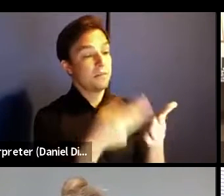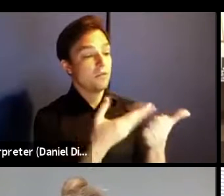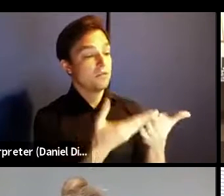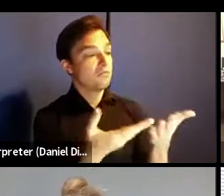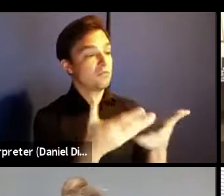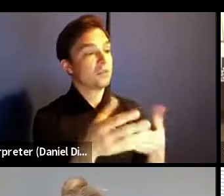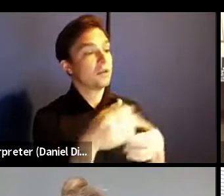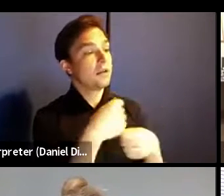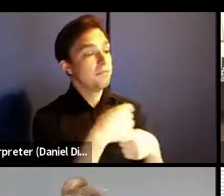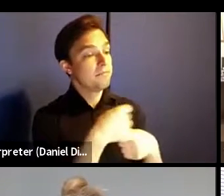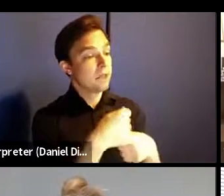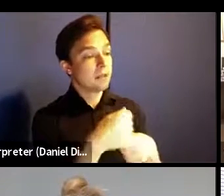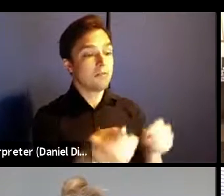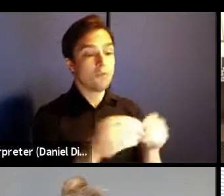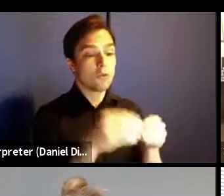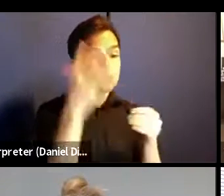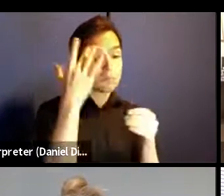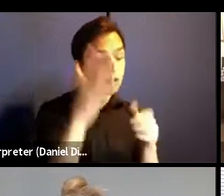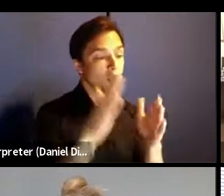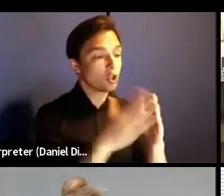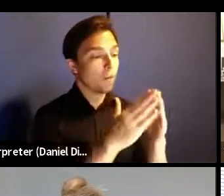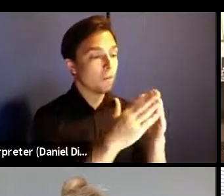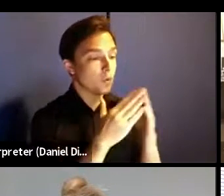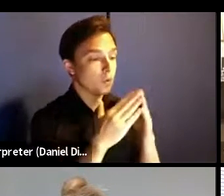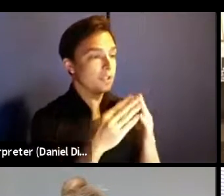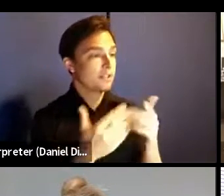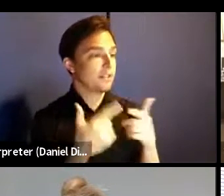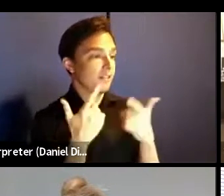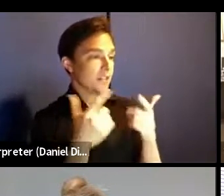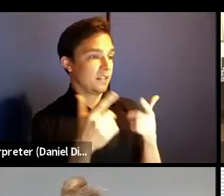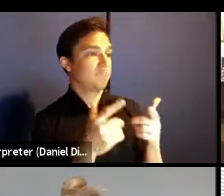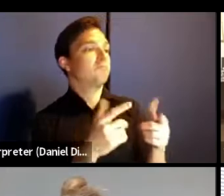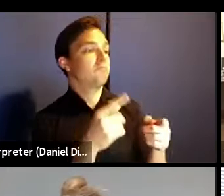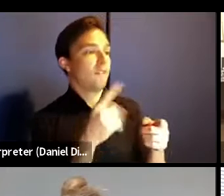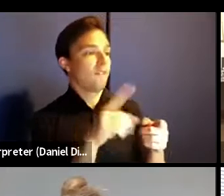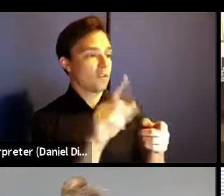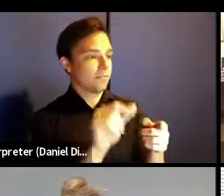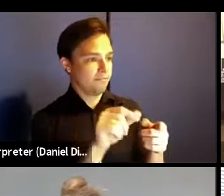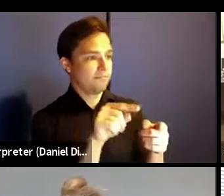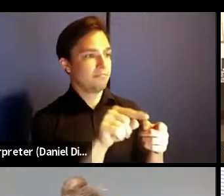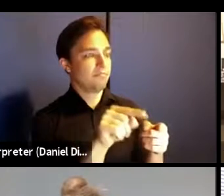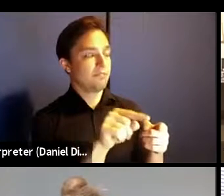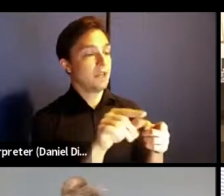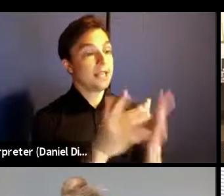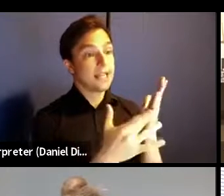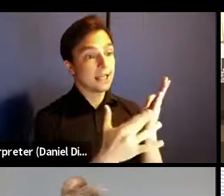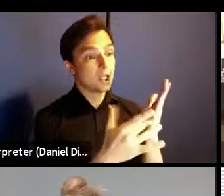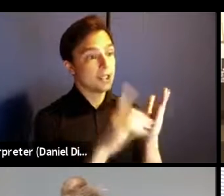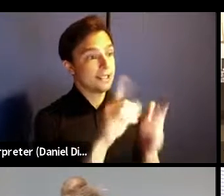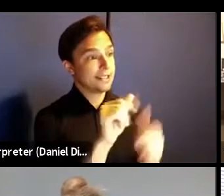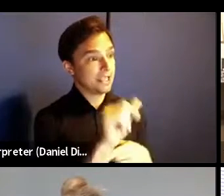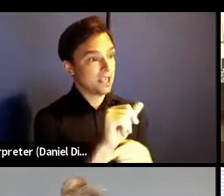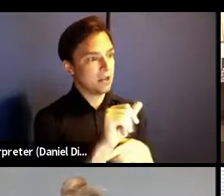smart communities. And the technology and data are key to those smart communities,